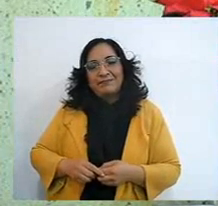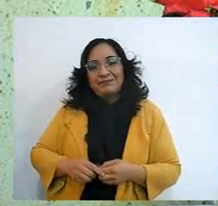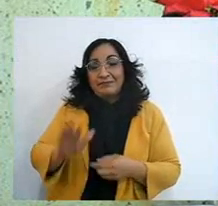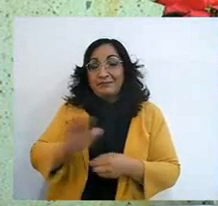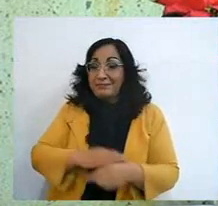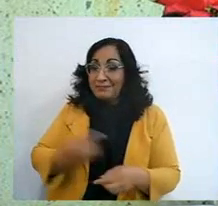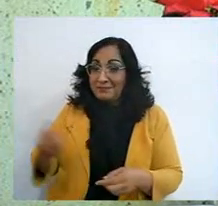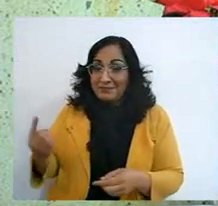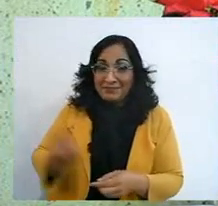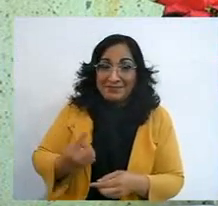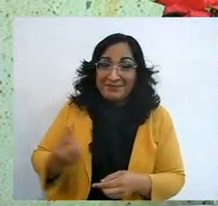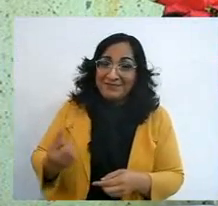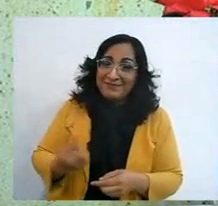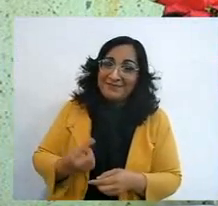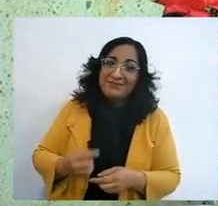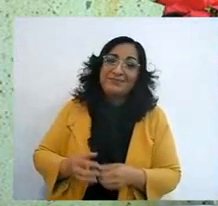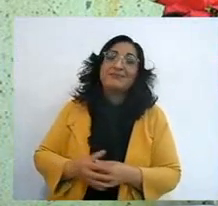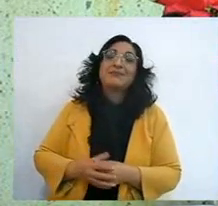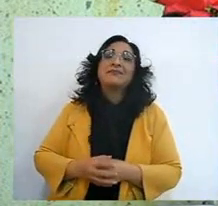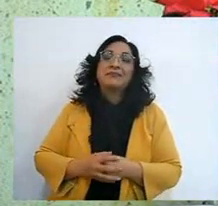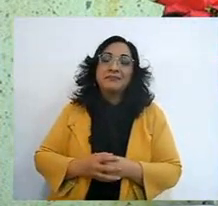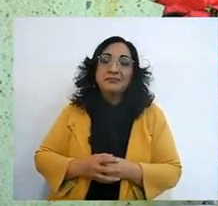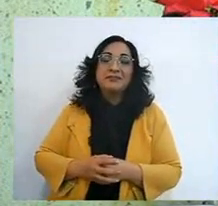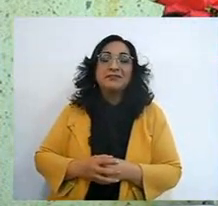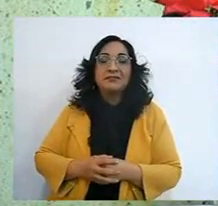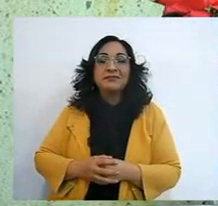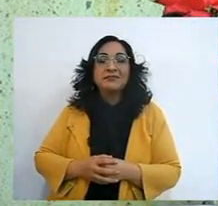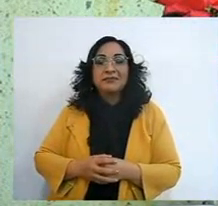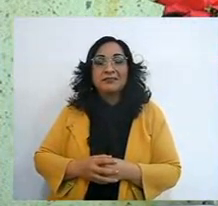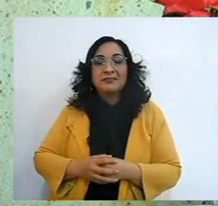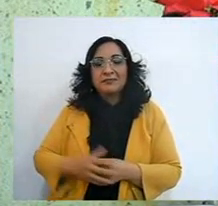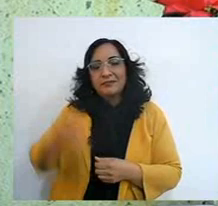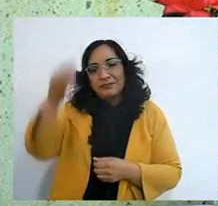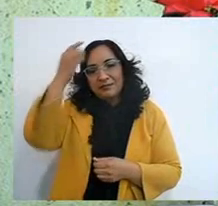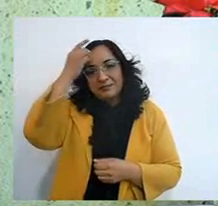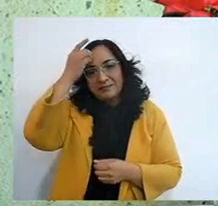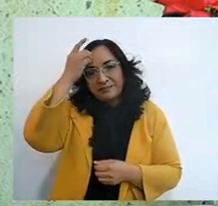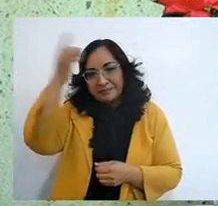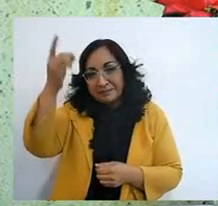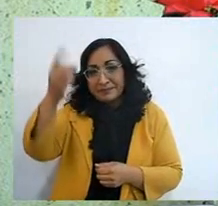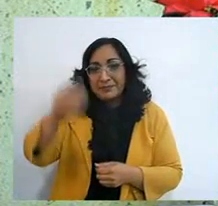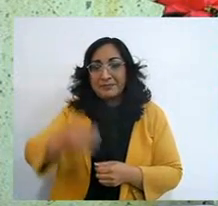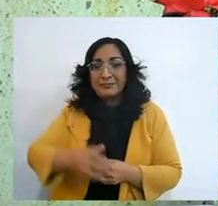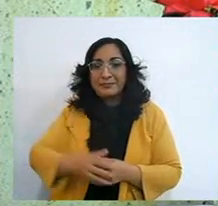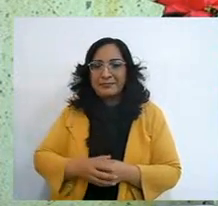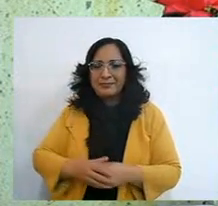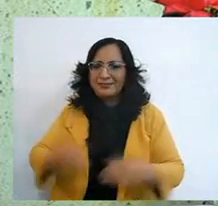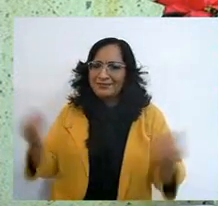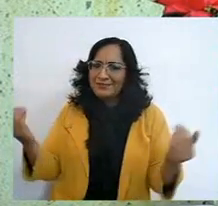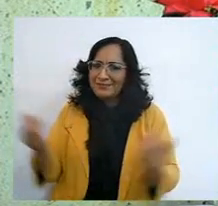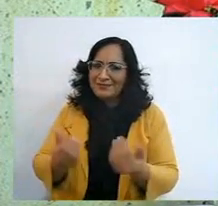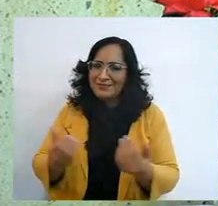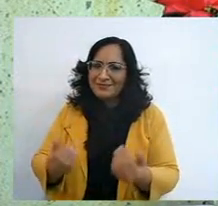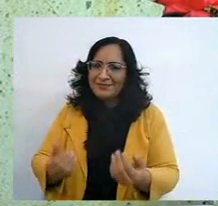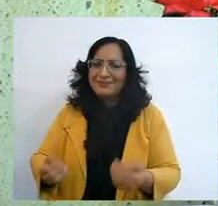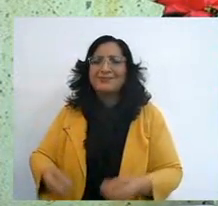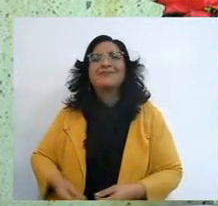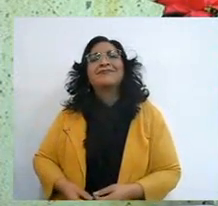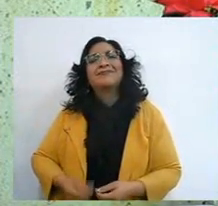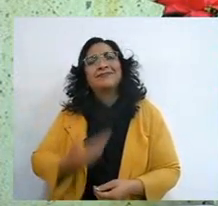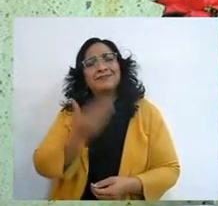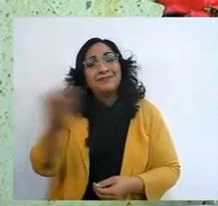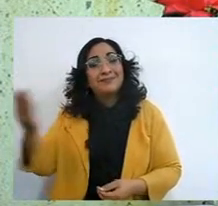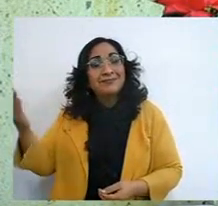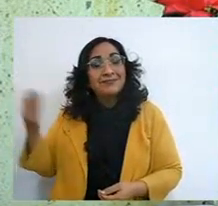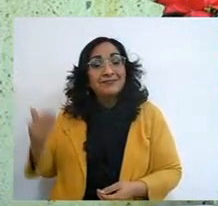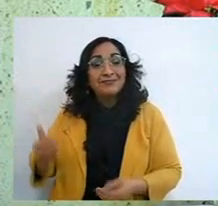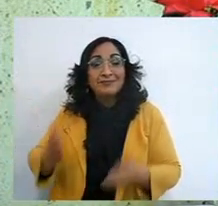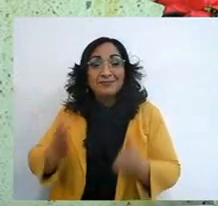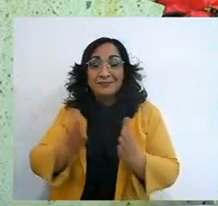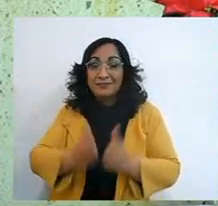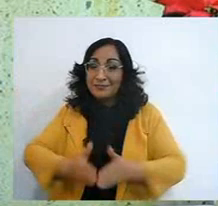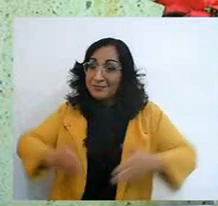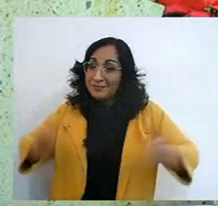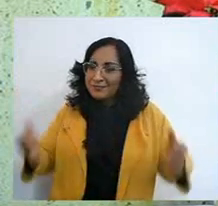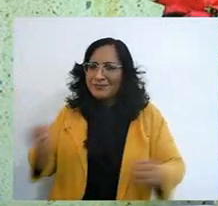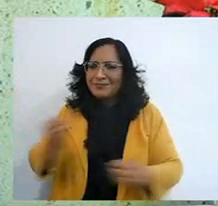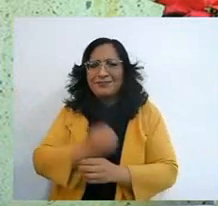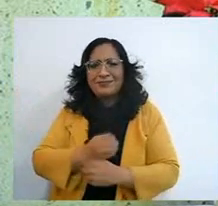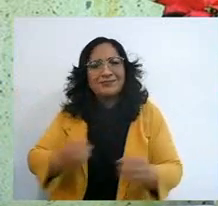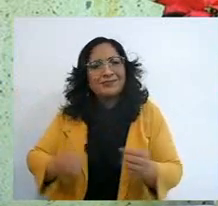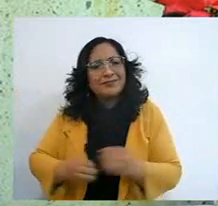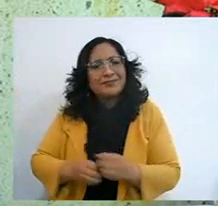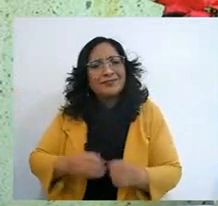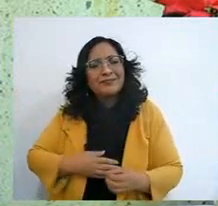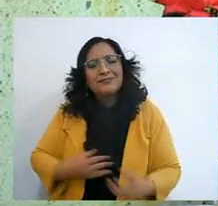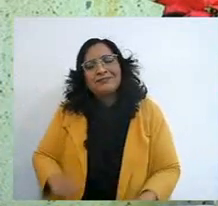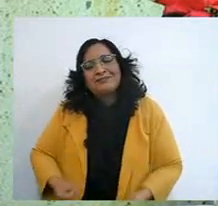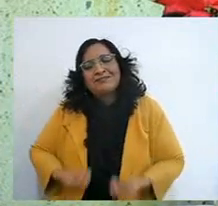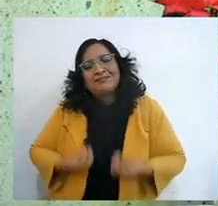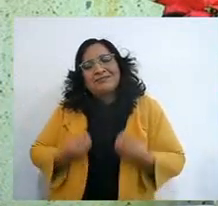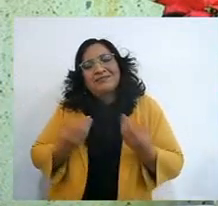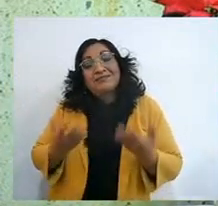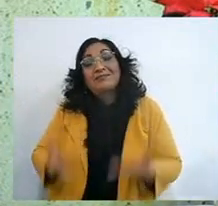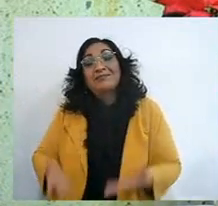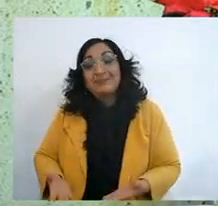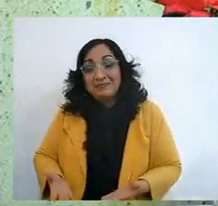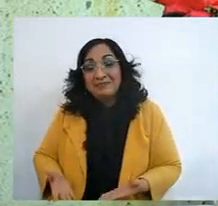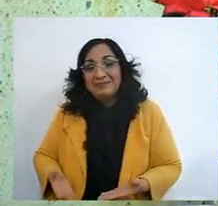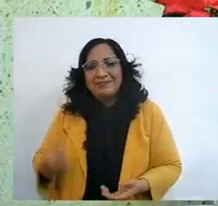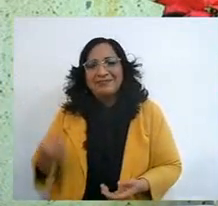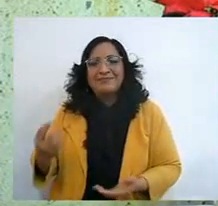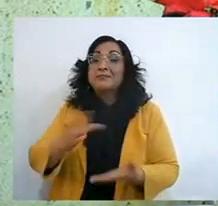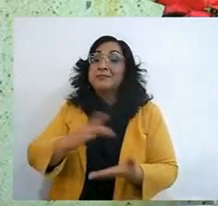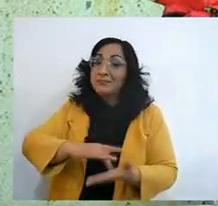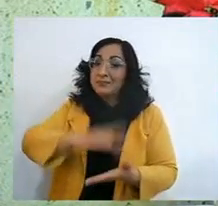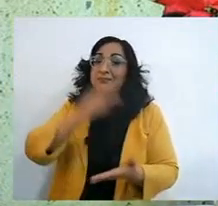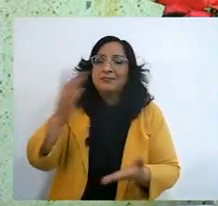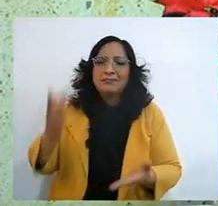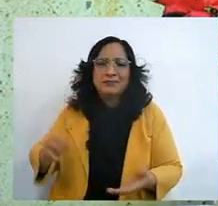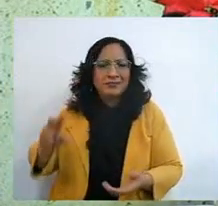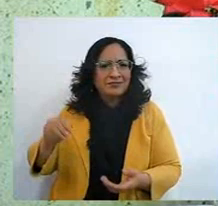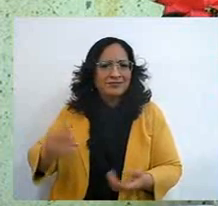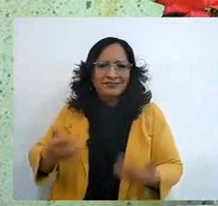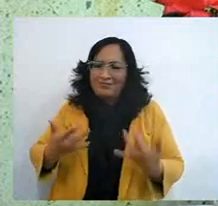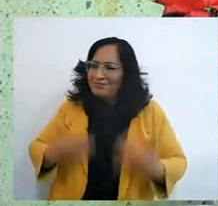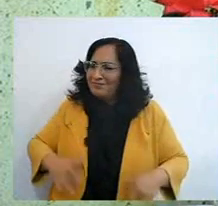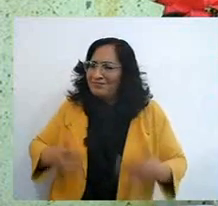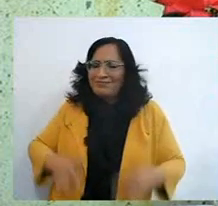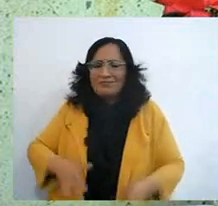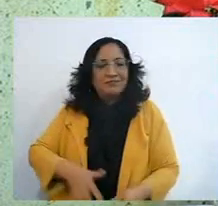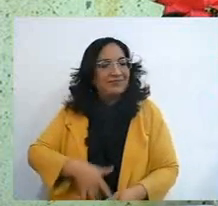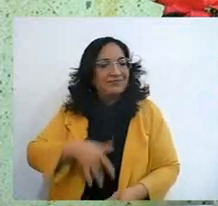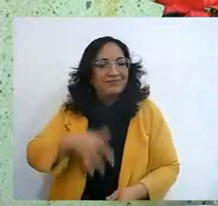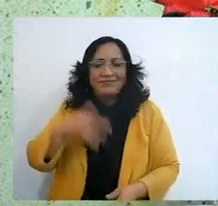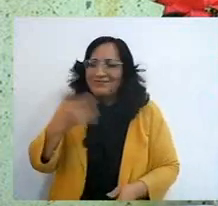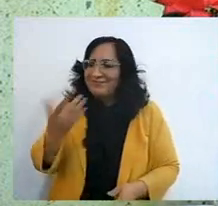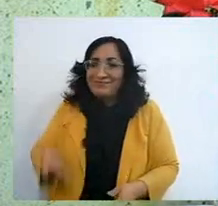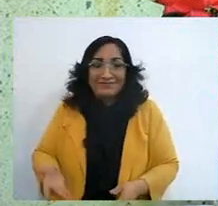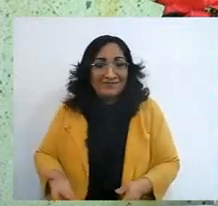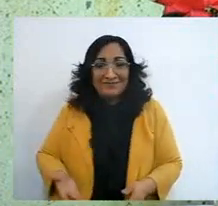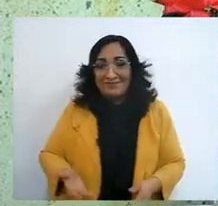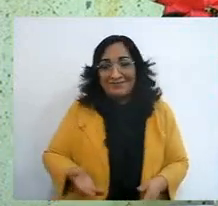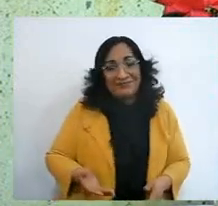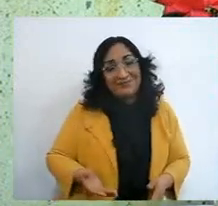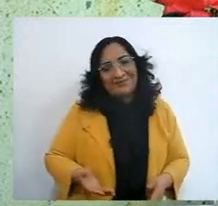because the Lord has done great things, it's gratitude, it's not pain, no, of course not, it's gratitude,